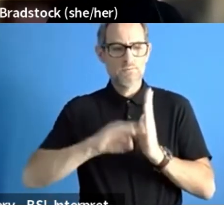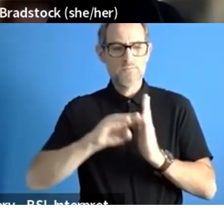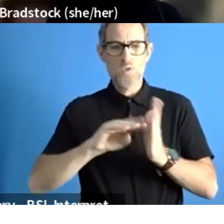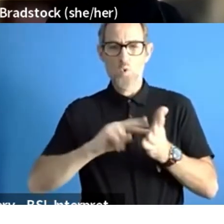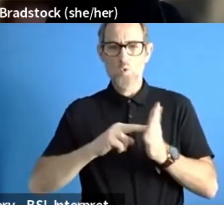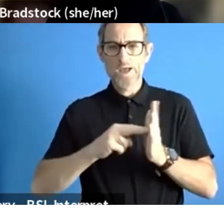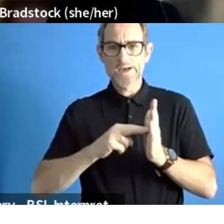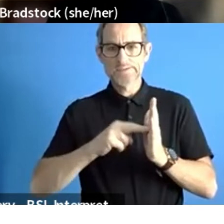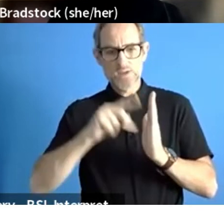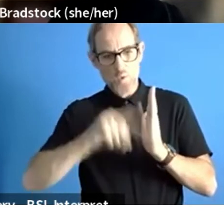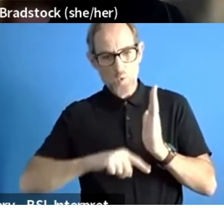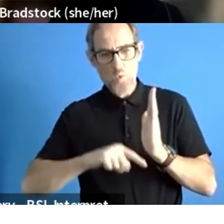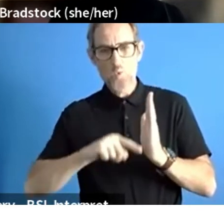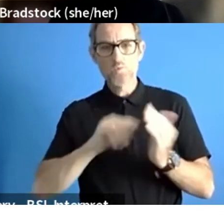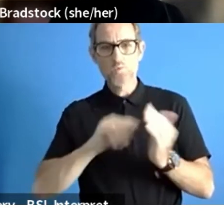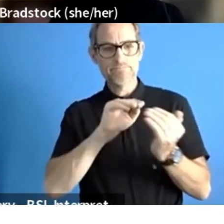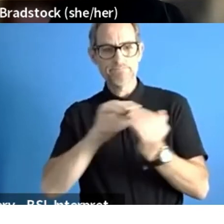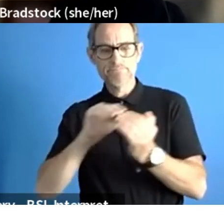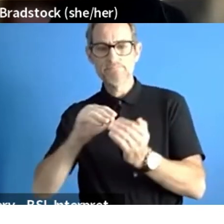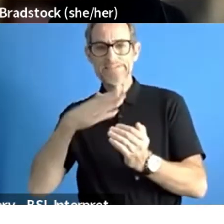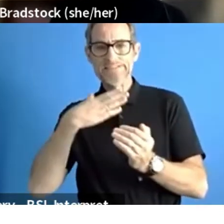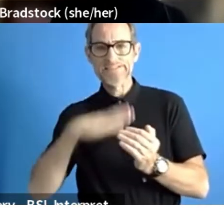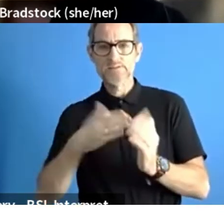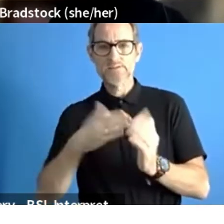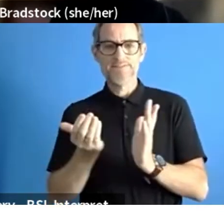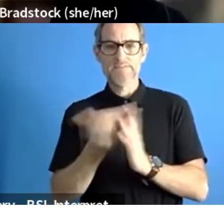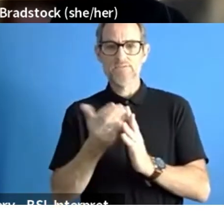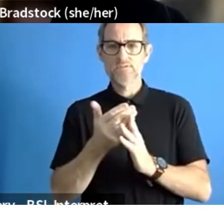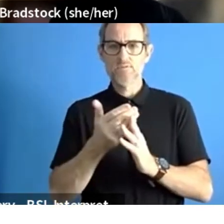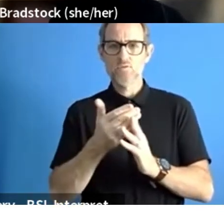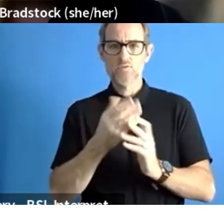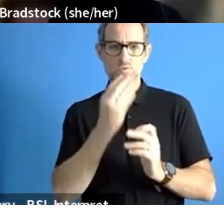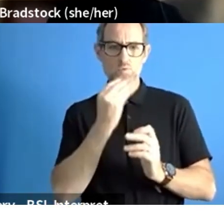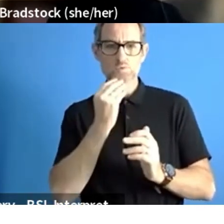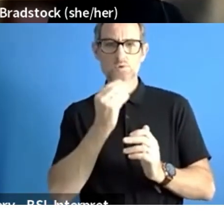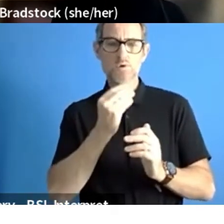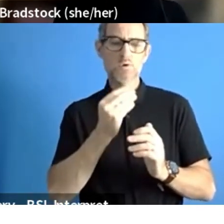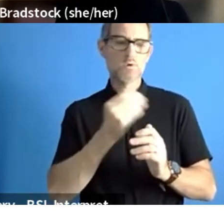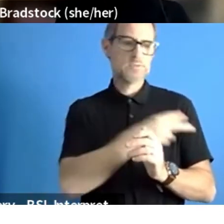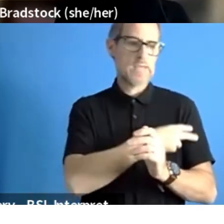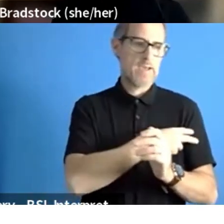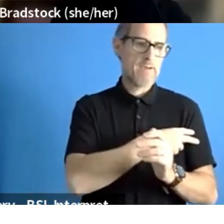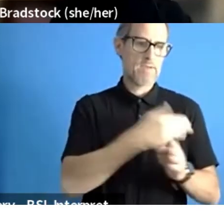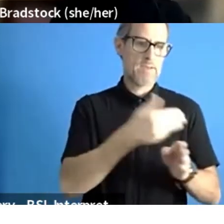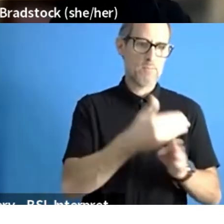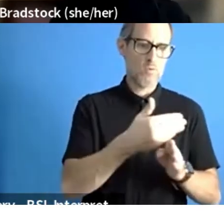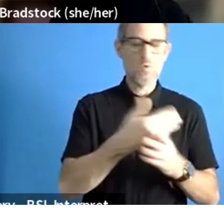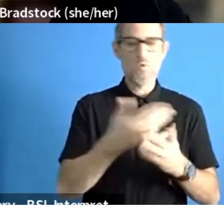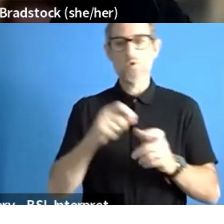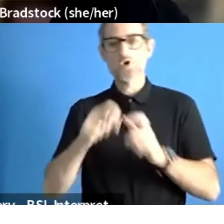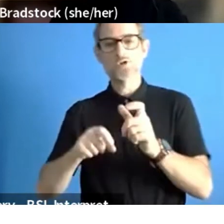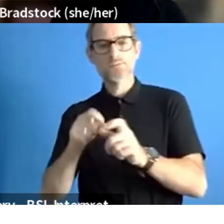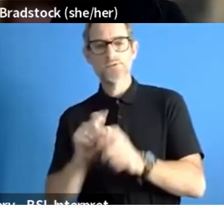meet the needs of your users and employees alike.